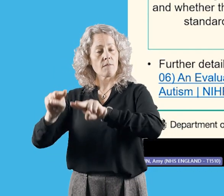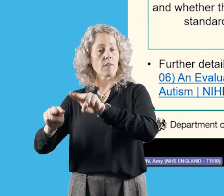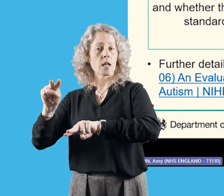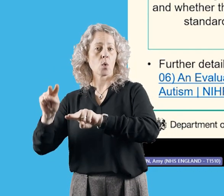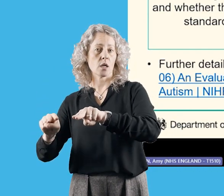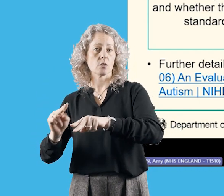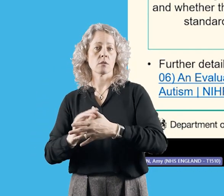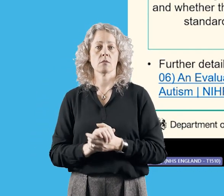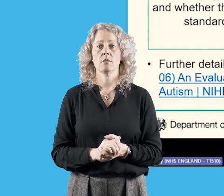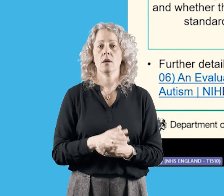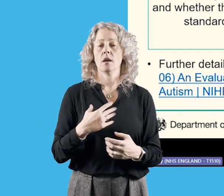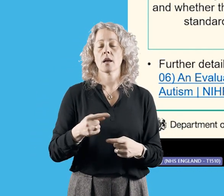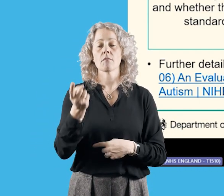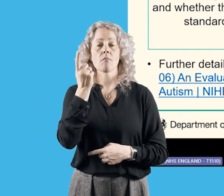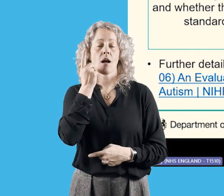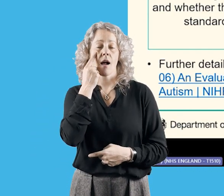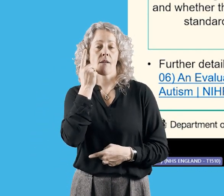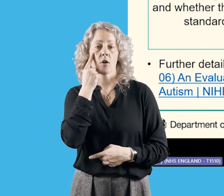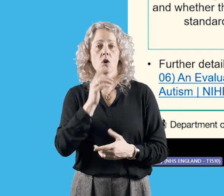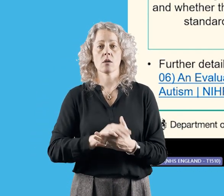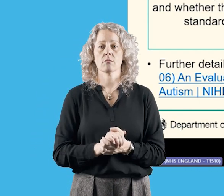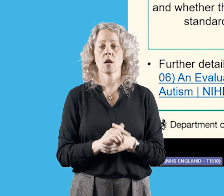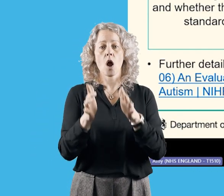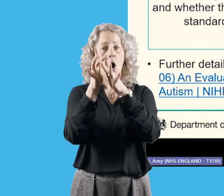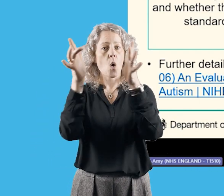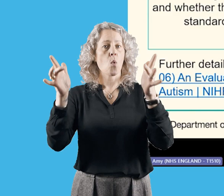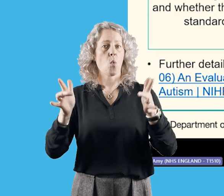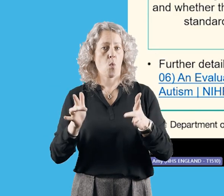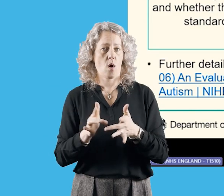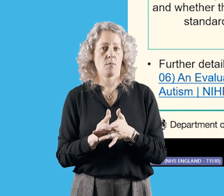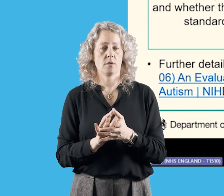can be found on the website which is linked on the slides here.